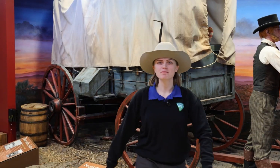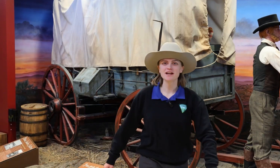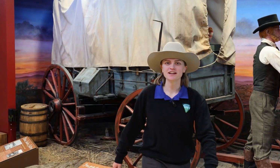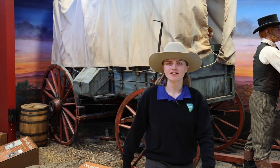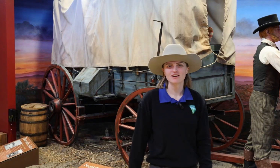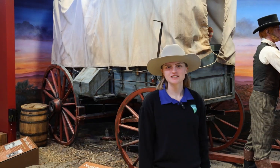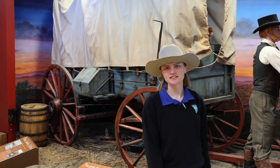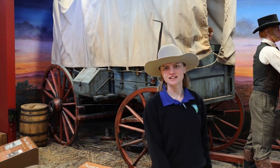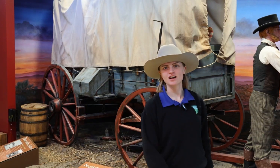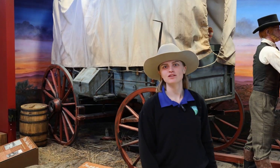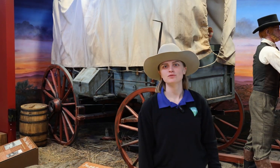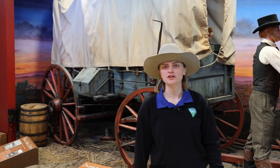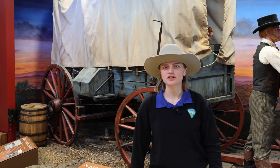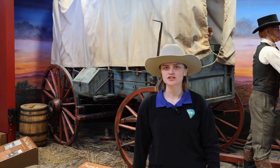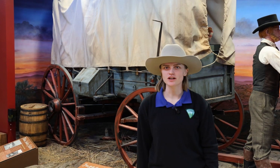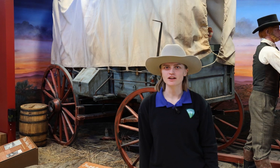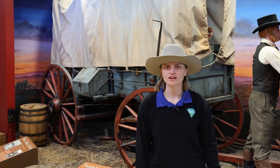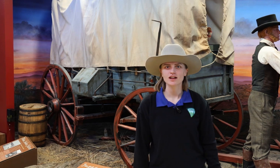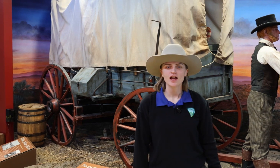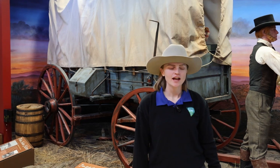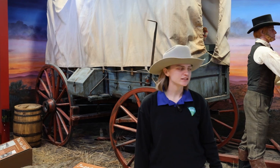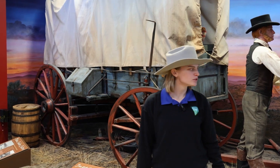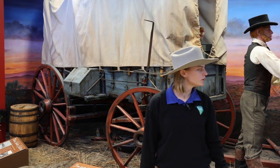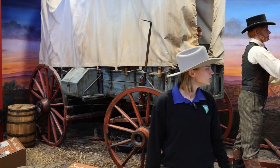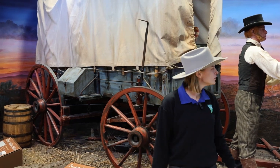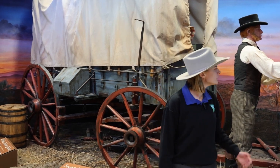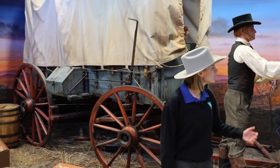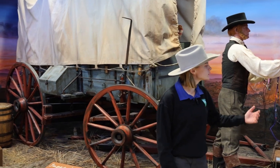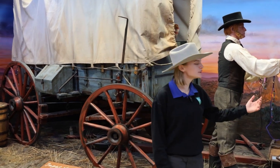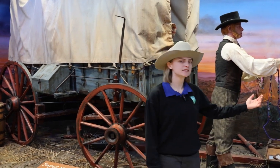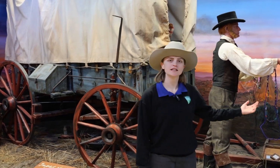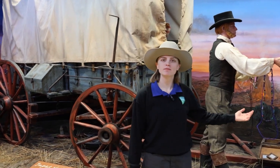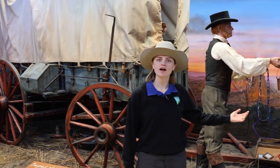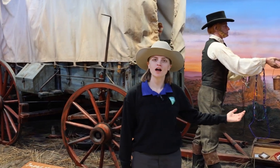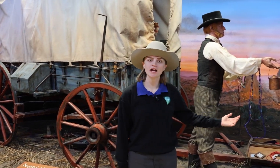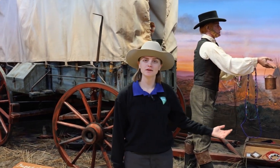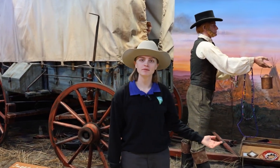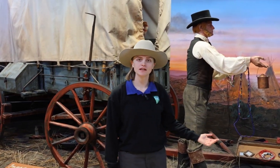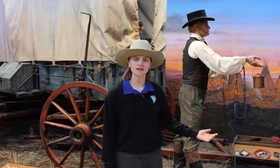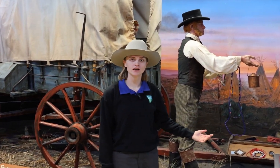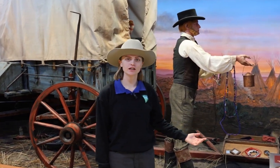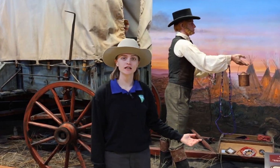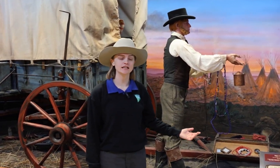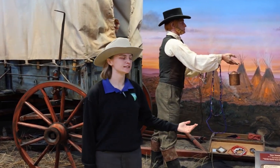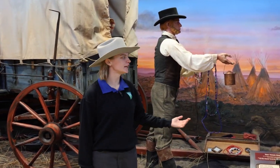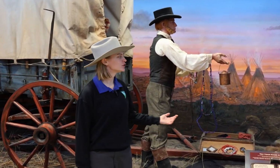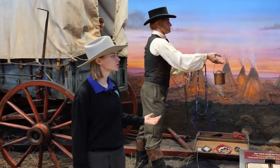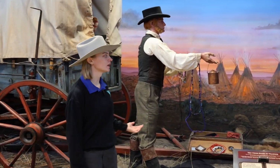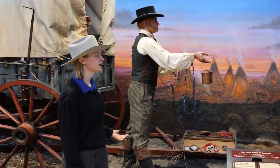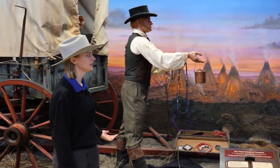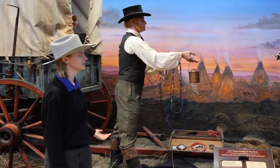We made it onto the California Trail. And so what you can actually see behind me here is a trading